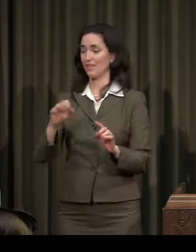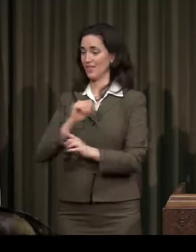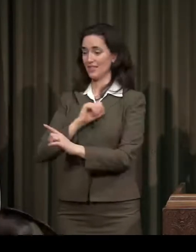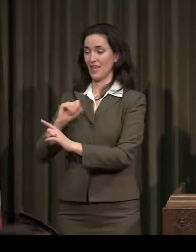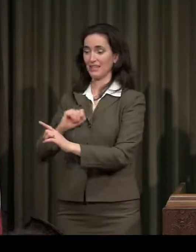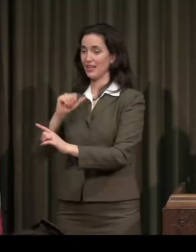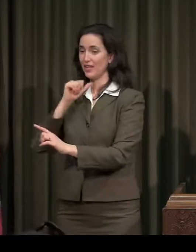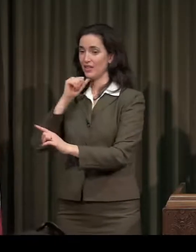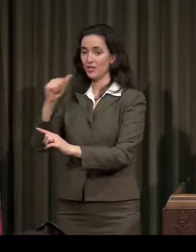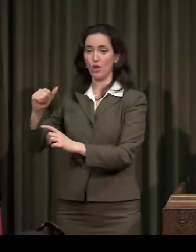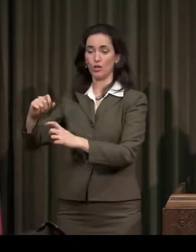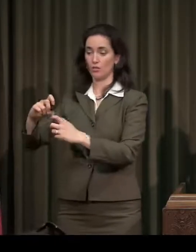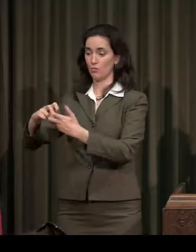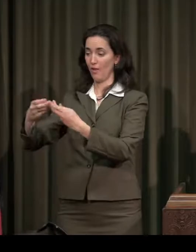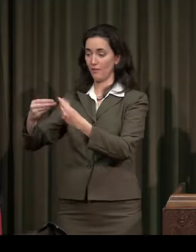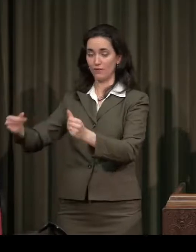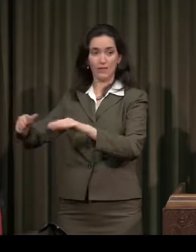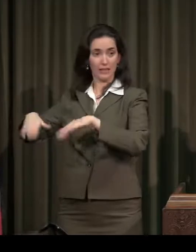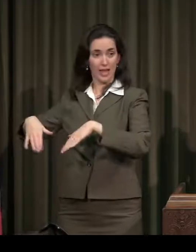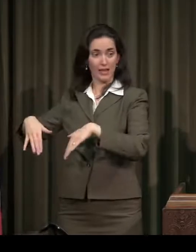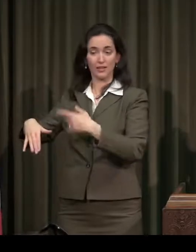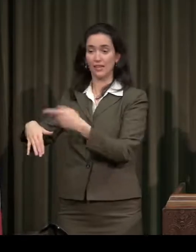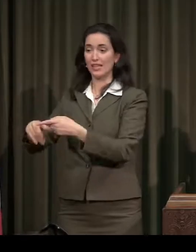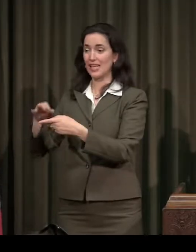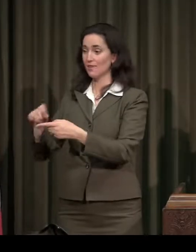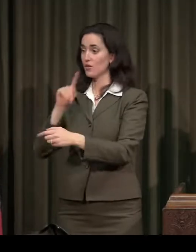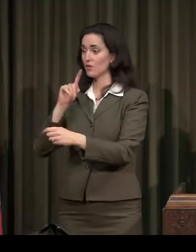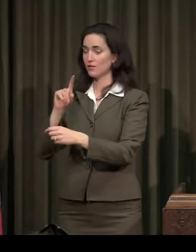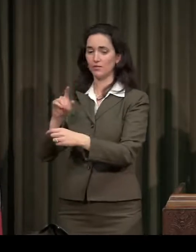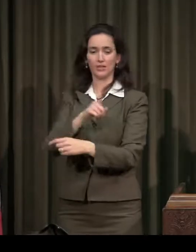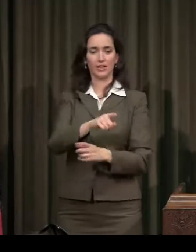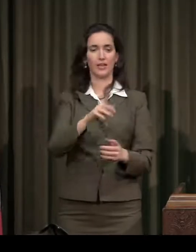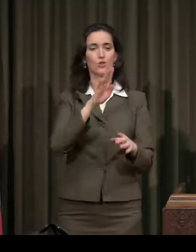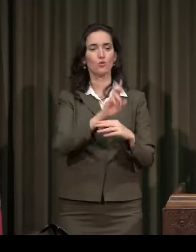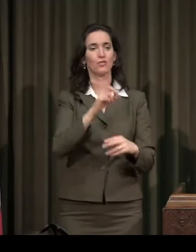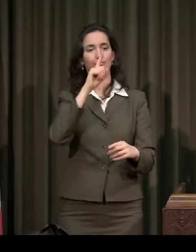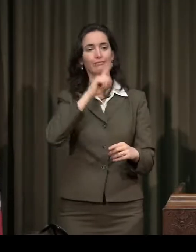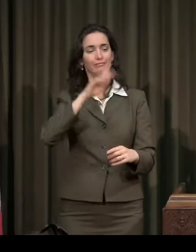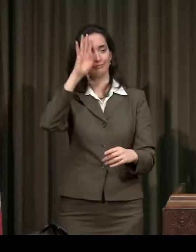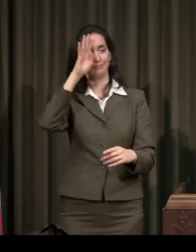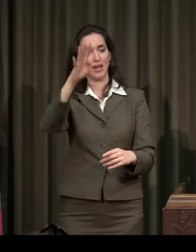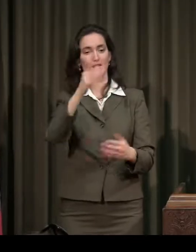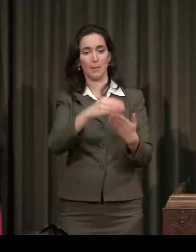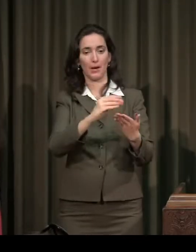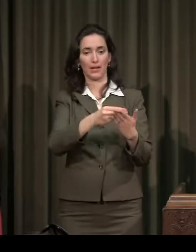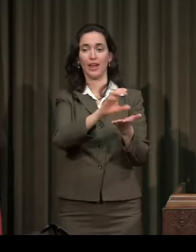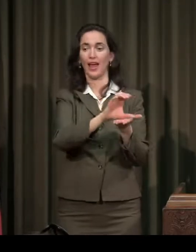and substitute real money for the imaginary money that the house